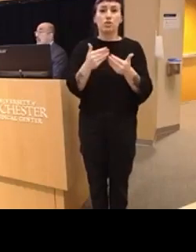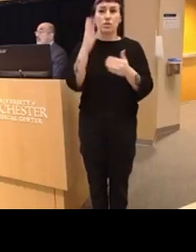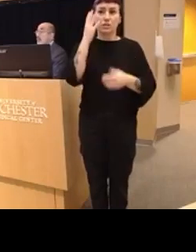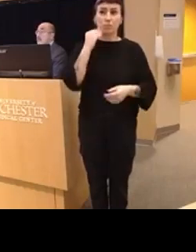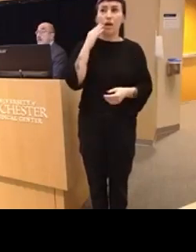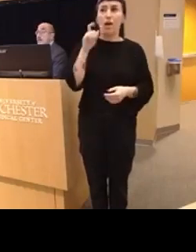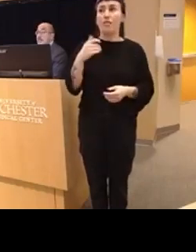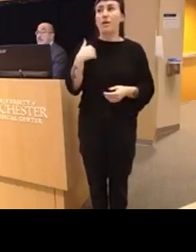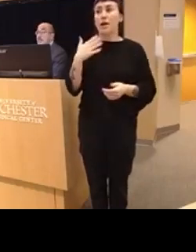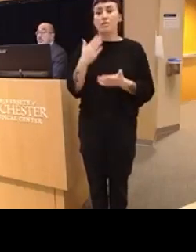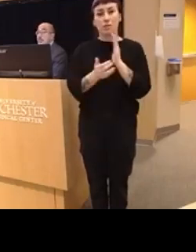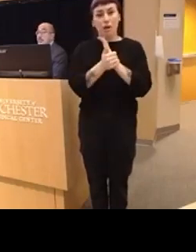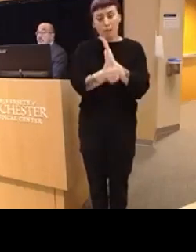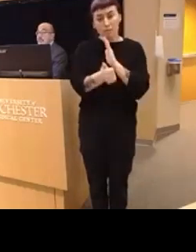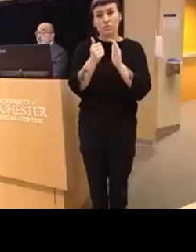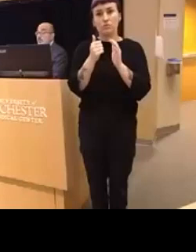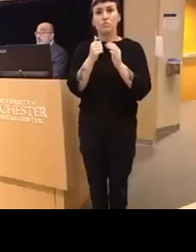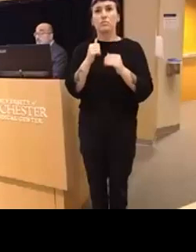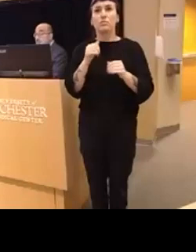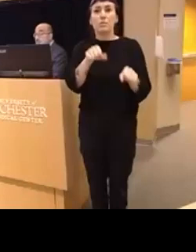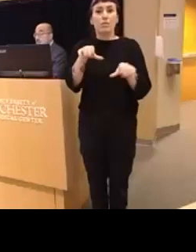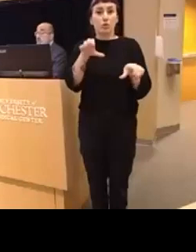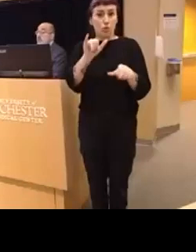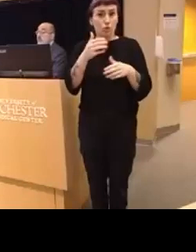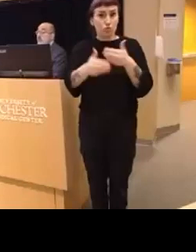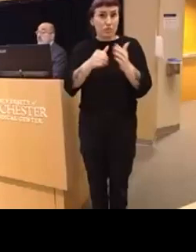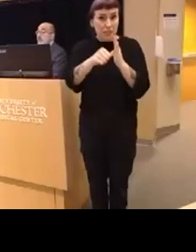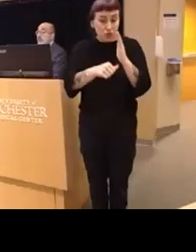you have to have some competence with your hands to be able to do the procedures you know you don't